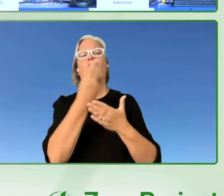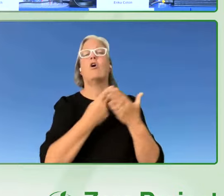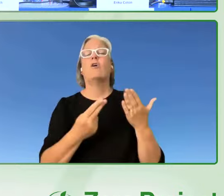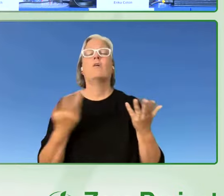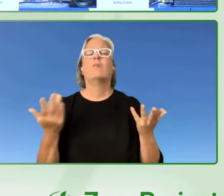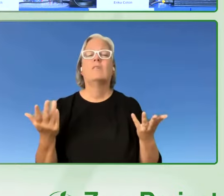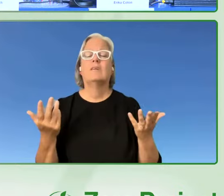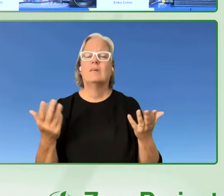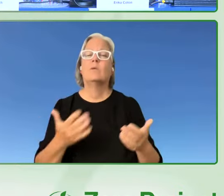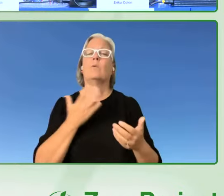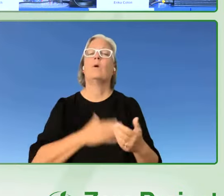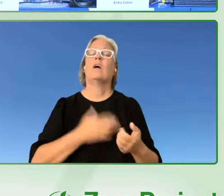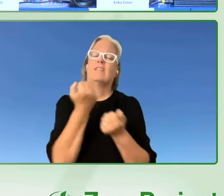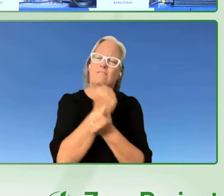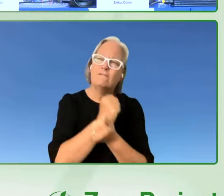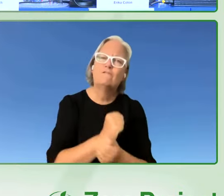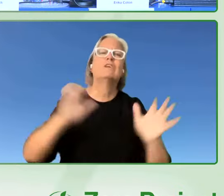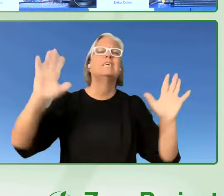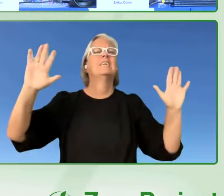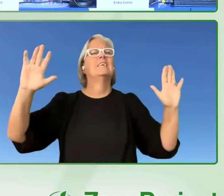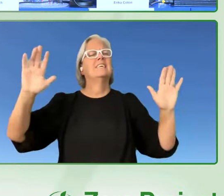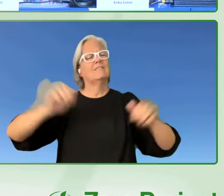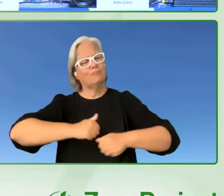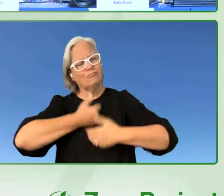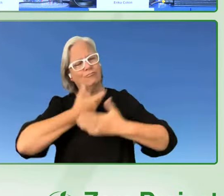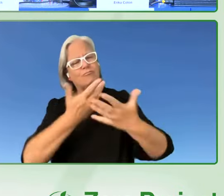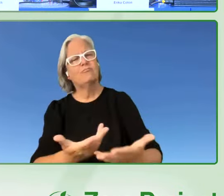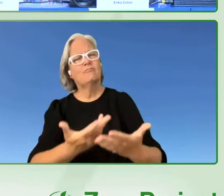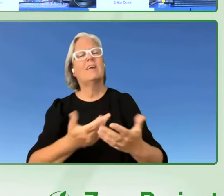It is what makes you unique.